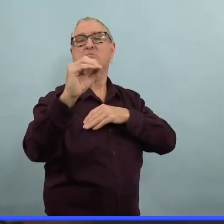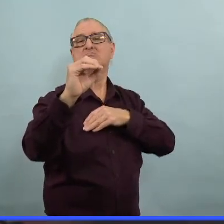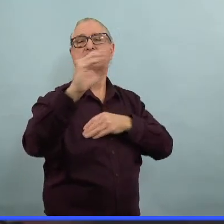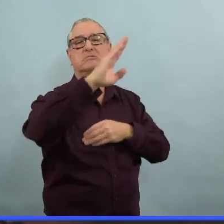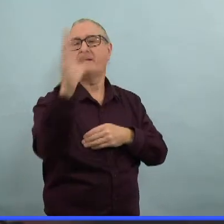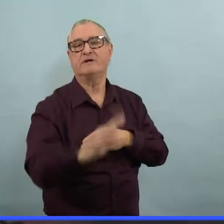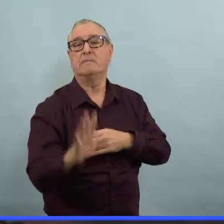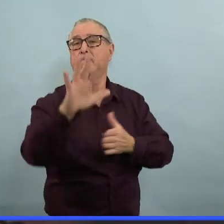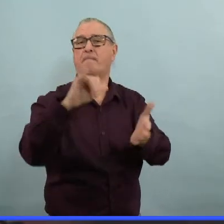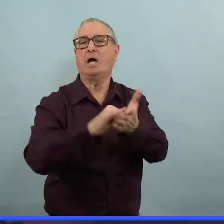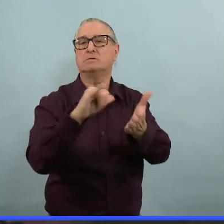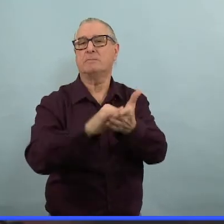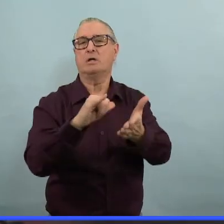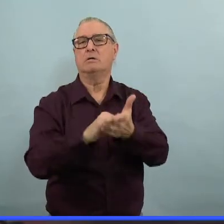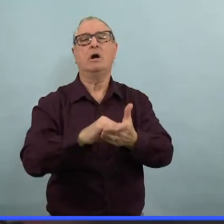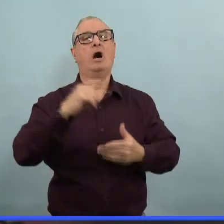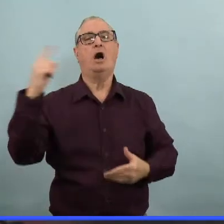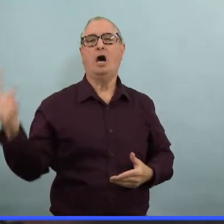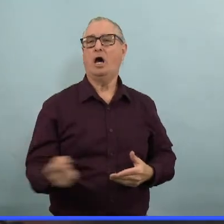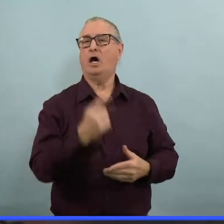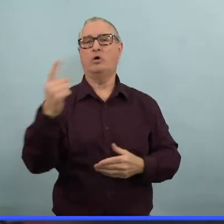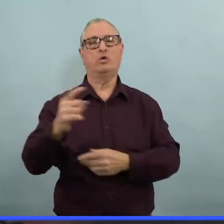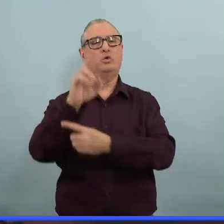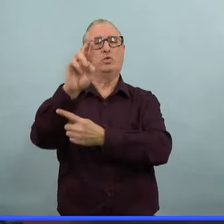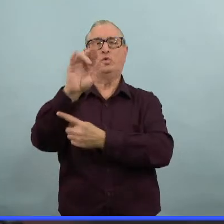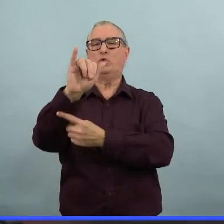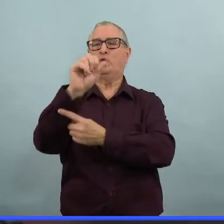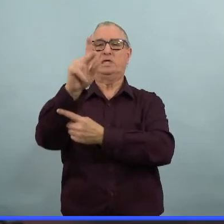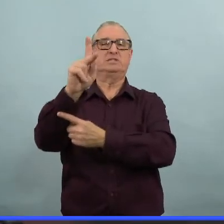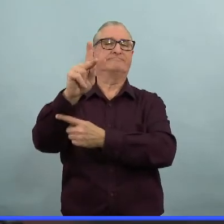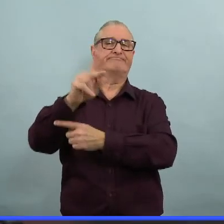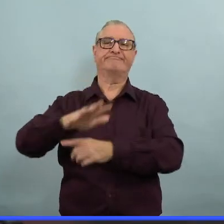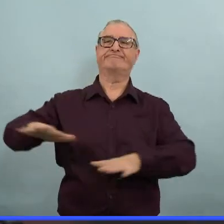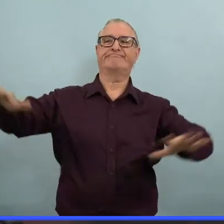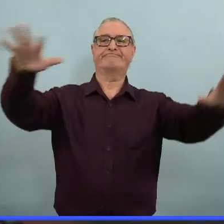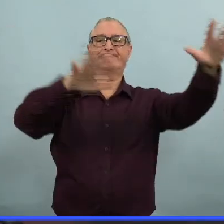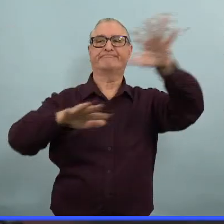we were messaging this from the first wave of the pandemic that if you're at increased risk you need